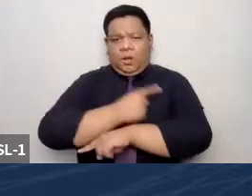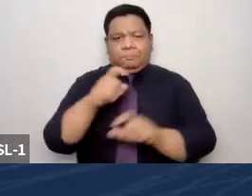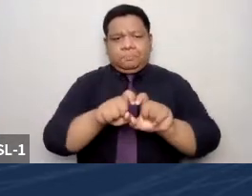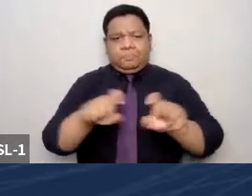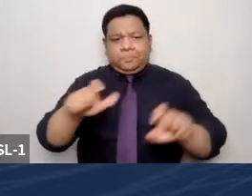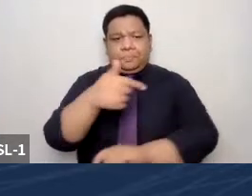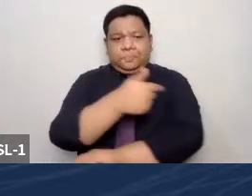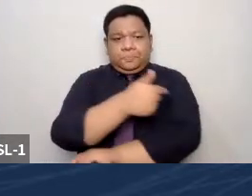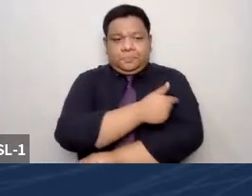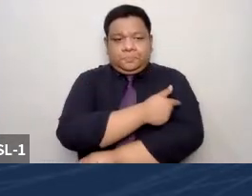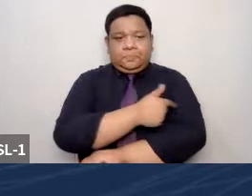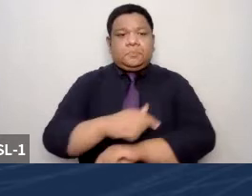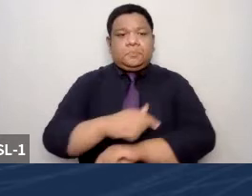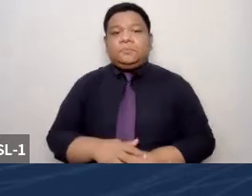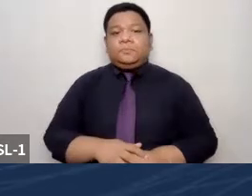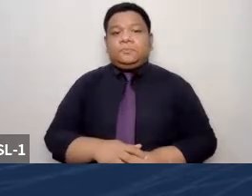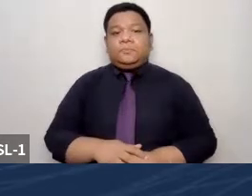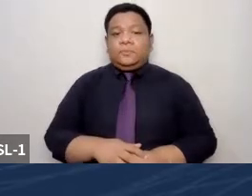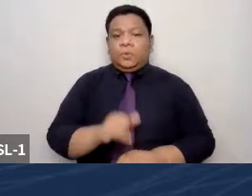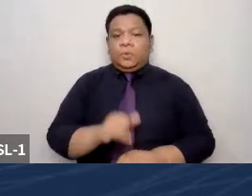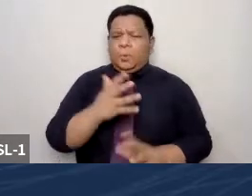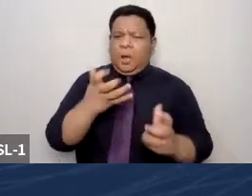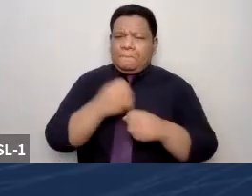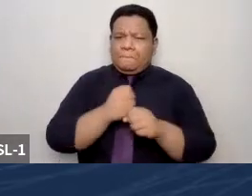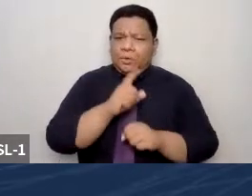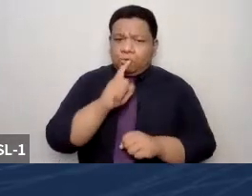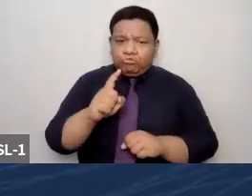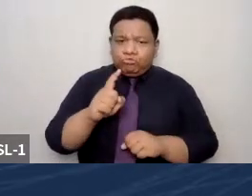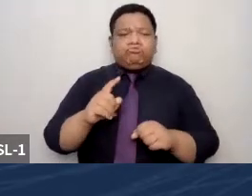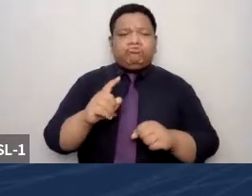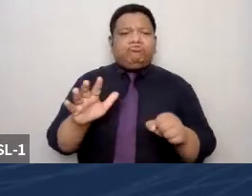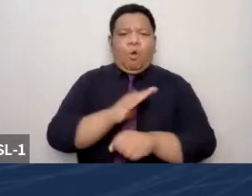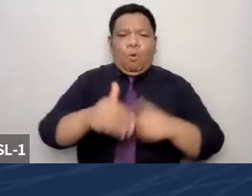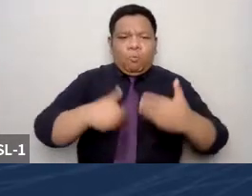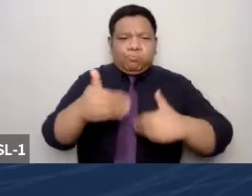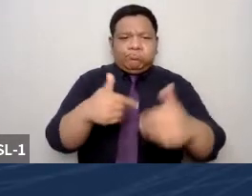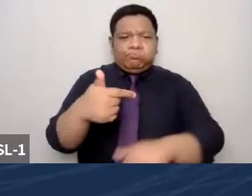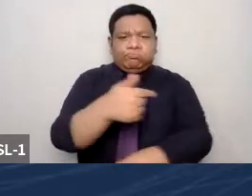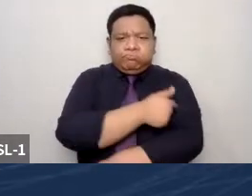So this is to ensure the full rollout of the vaccine to campaign to the general public.